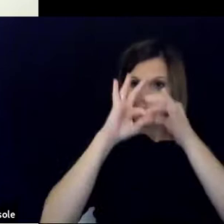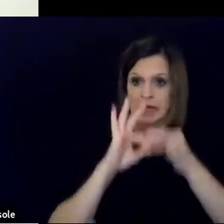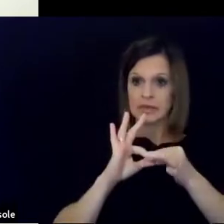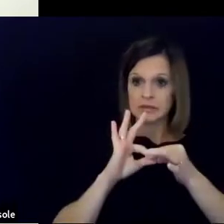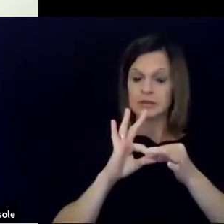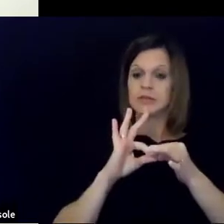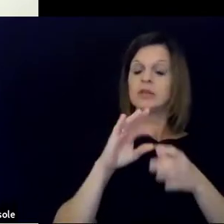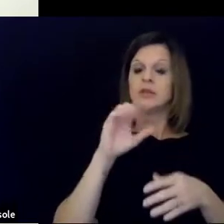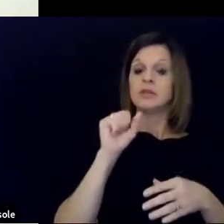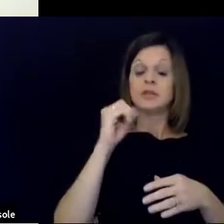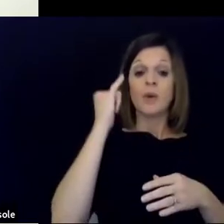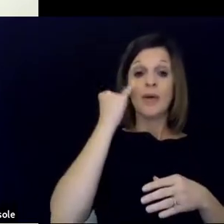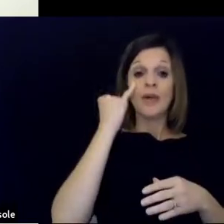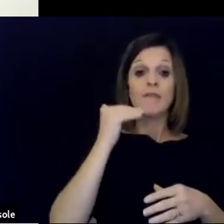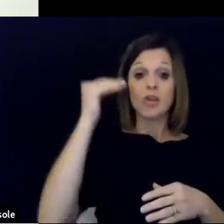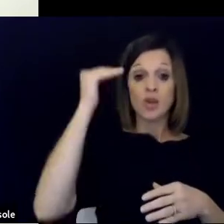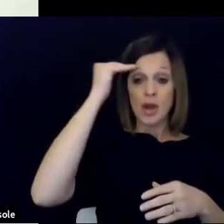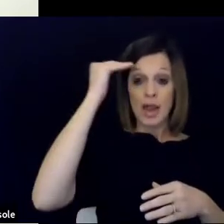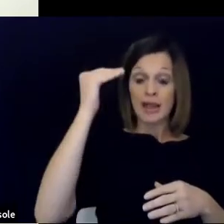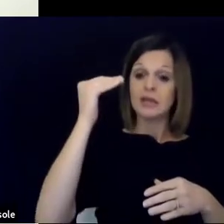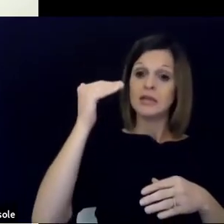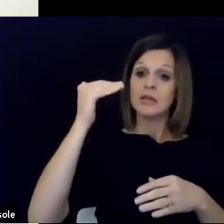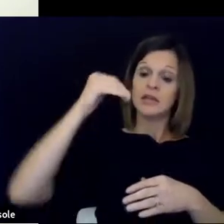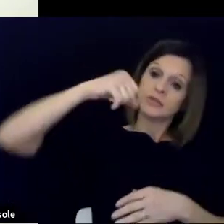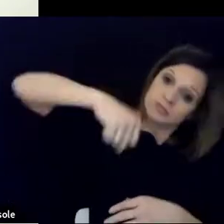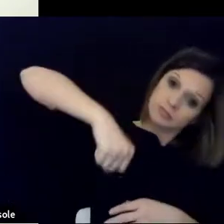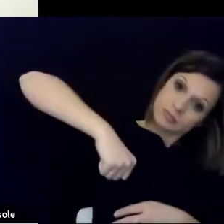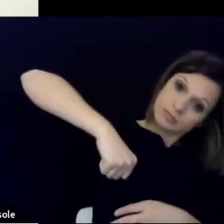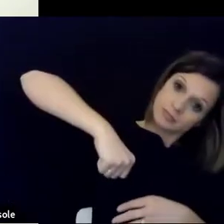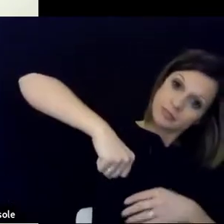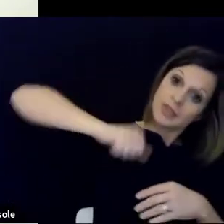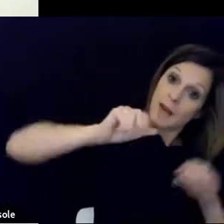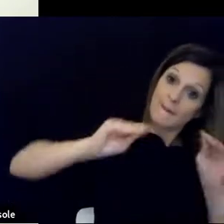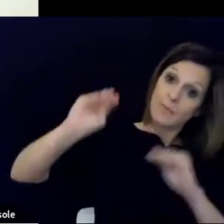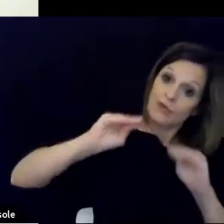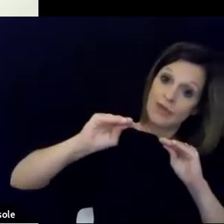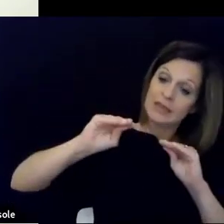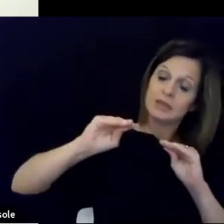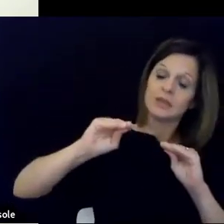suddenly, your eyes are able to focus on an object. Also, this kid won't be having charge,